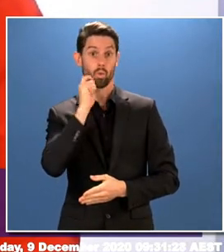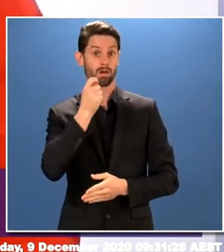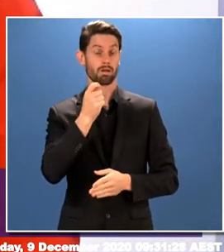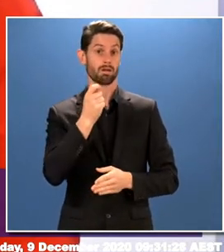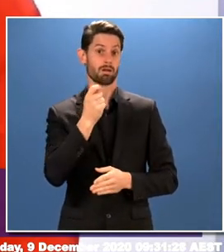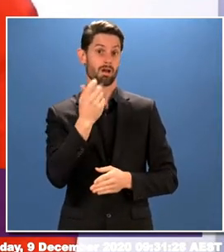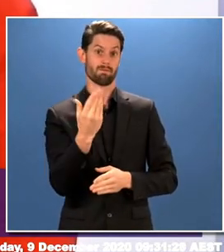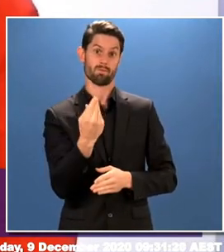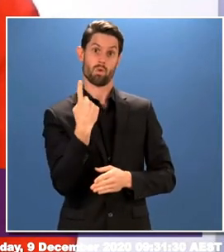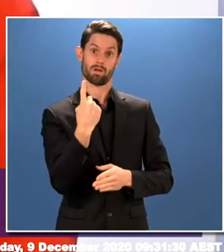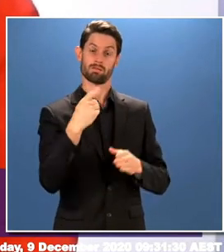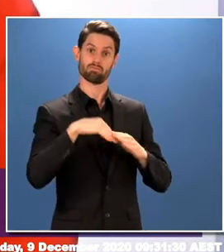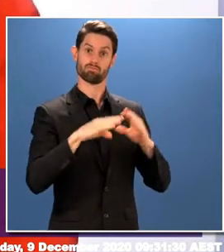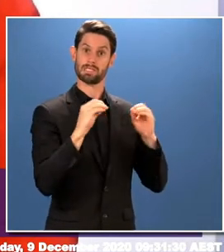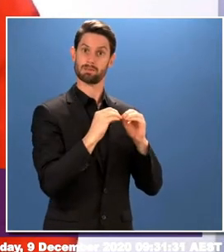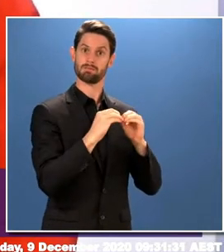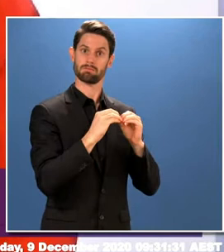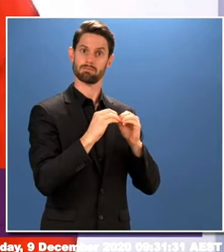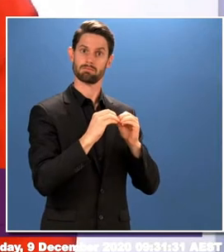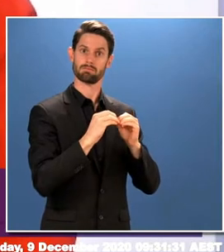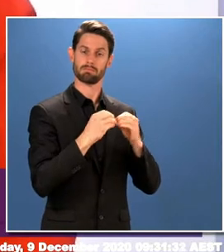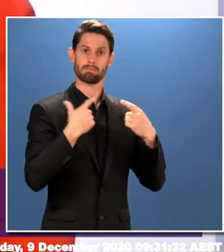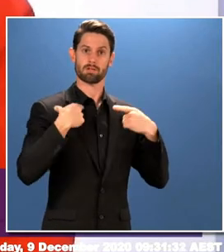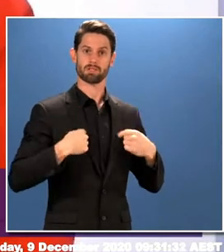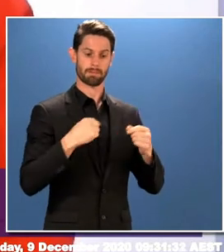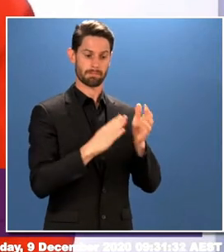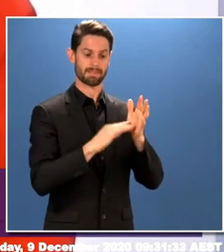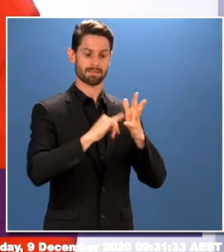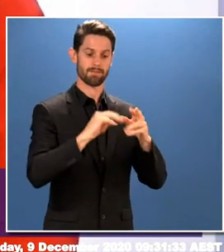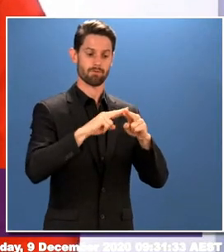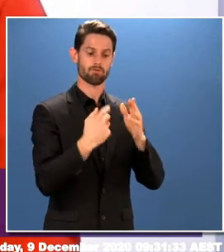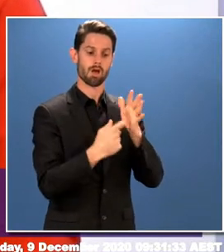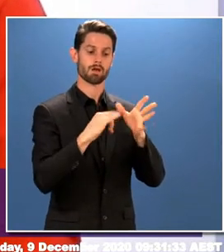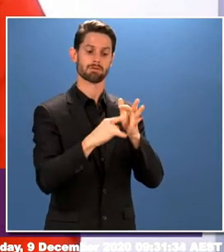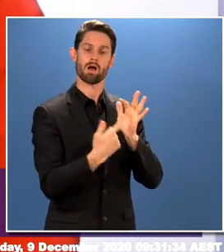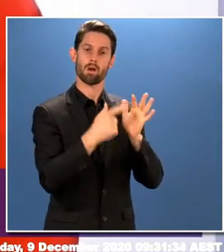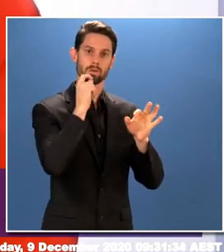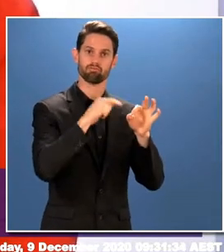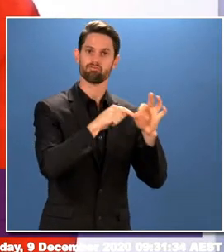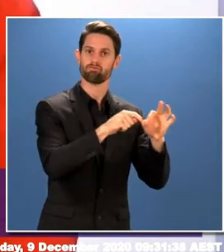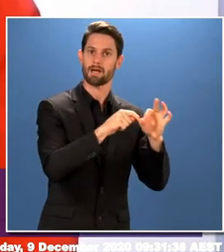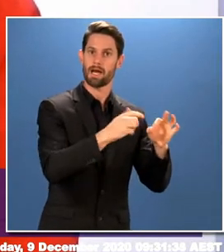Ms Fraser will take our first witness today who I can see is ready, Jess Mitchell.